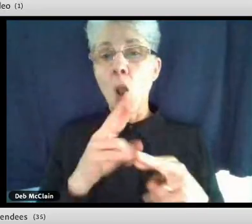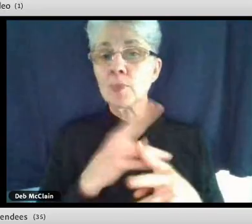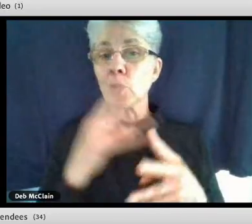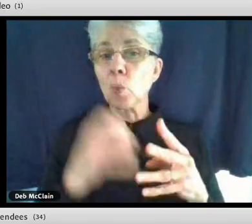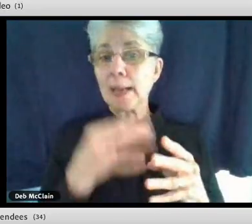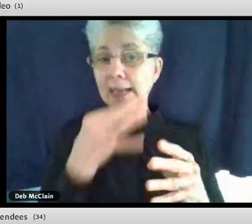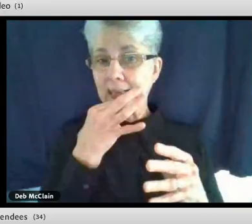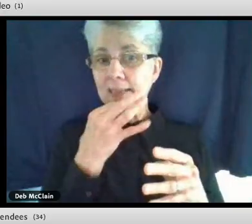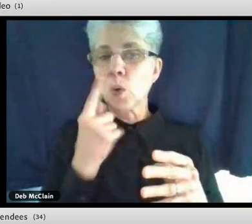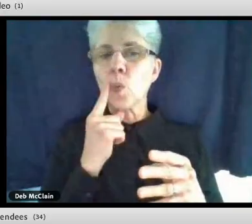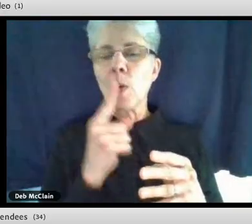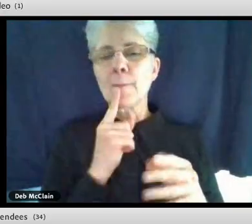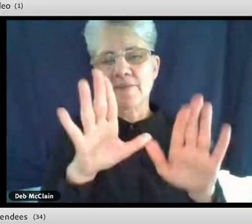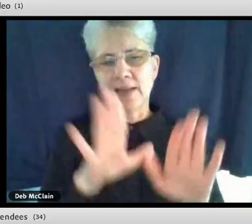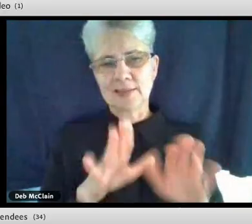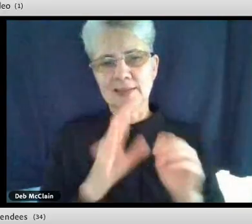for those of you who have questions.